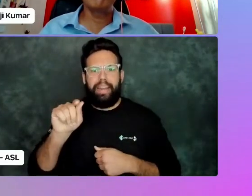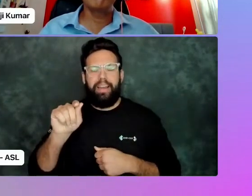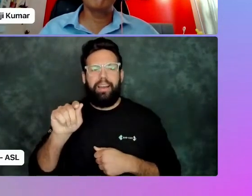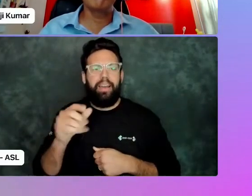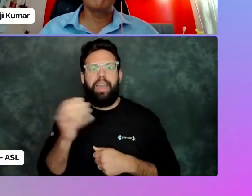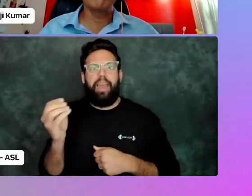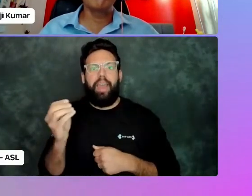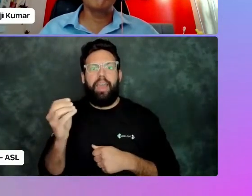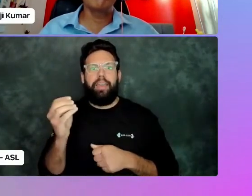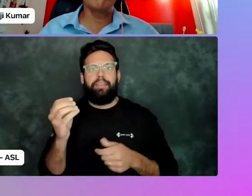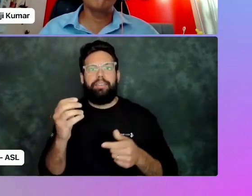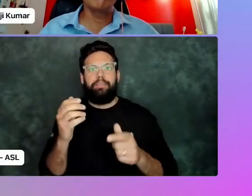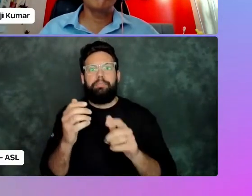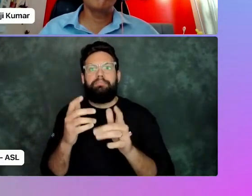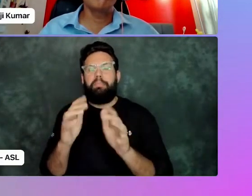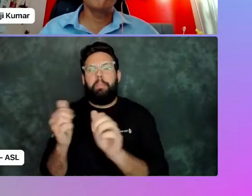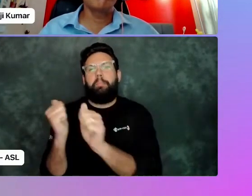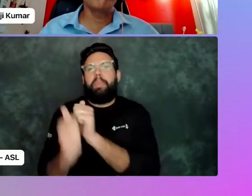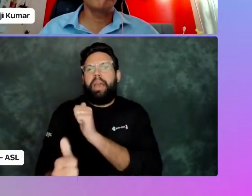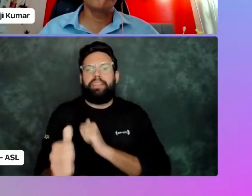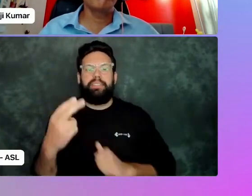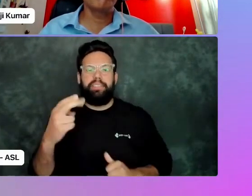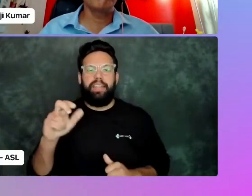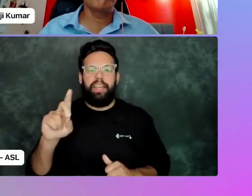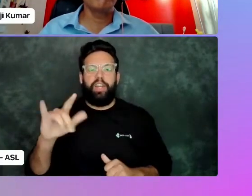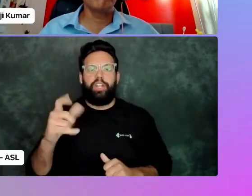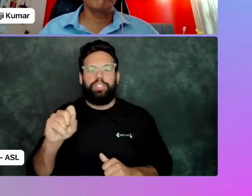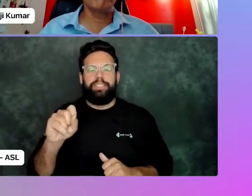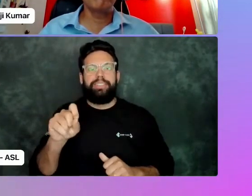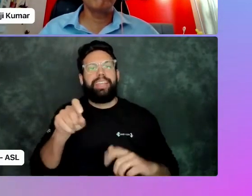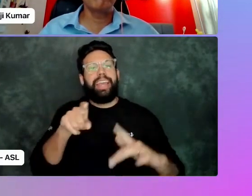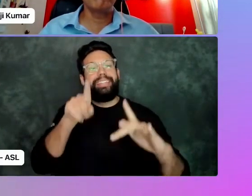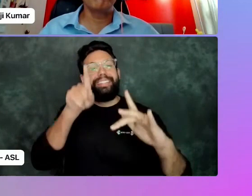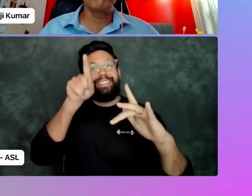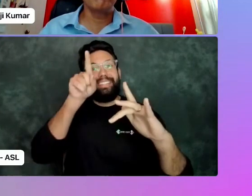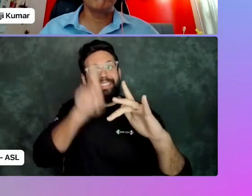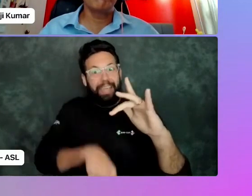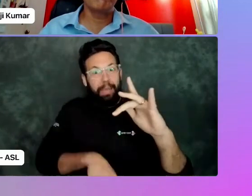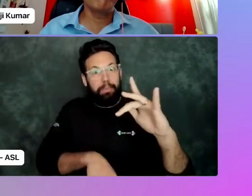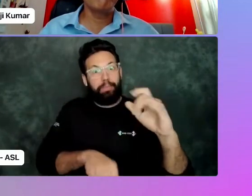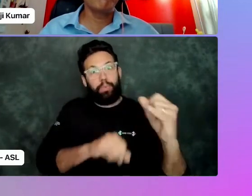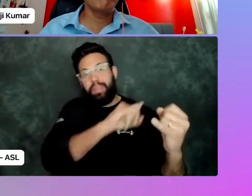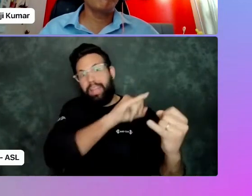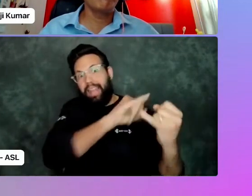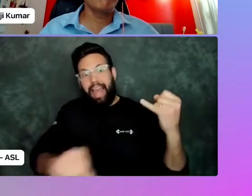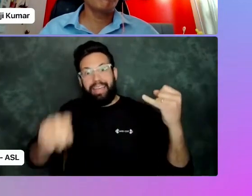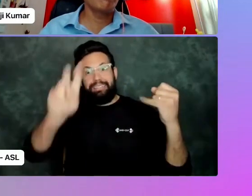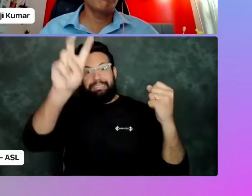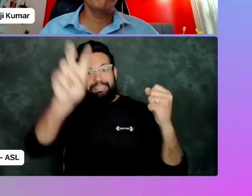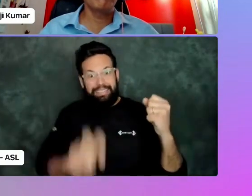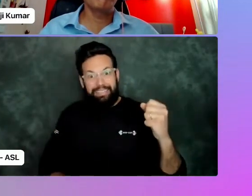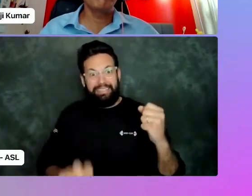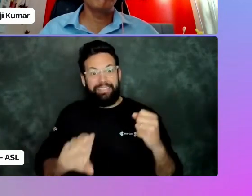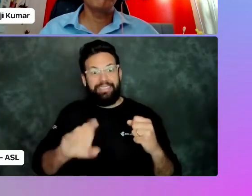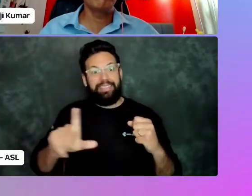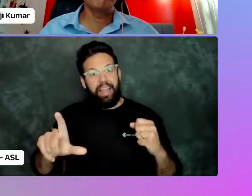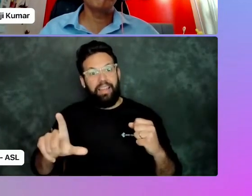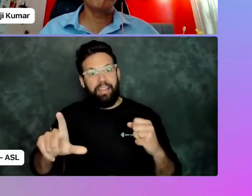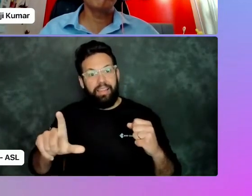is there a way to skip to the last data cell on the table instead of hitting Next for every cell? Like a batch confirmation?"